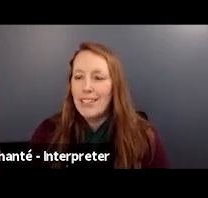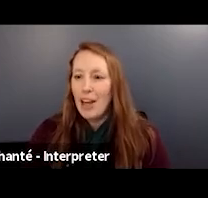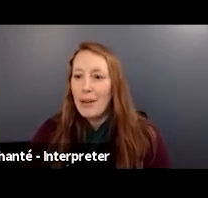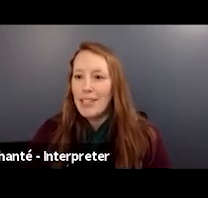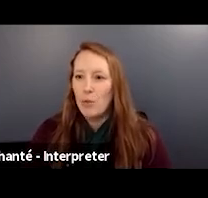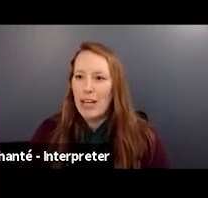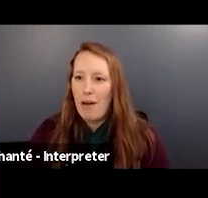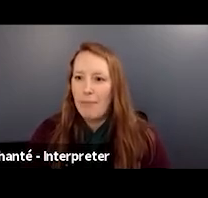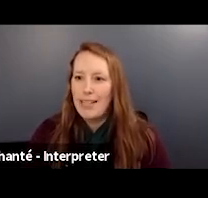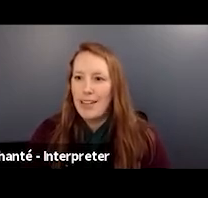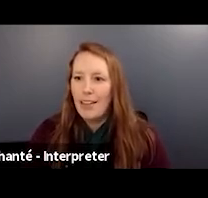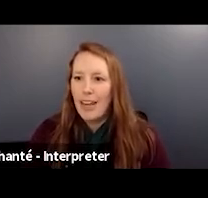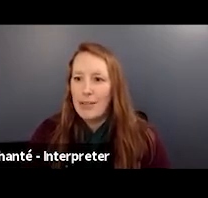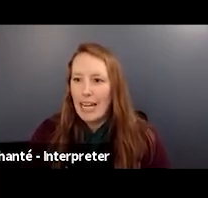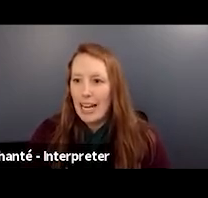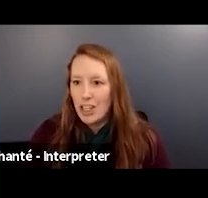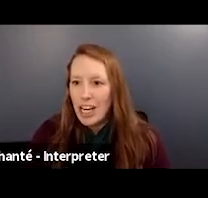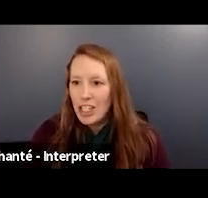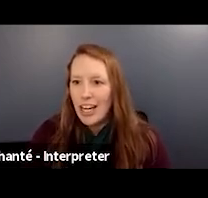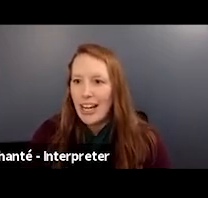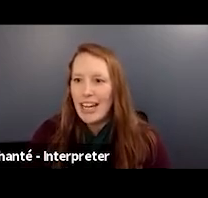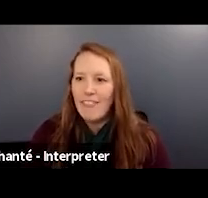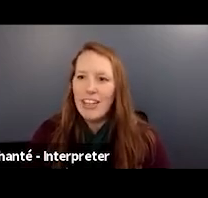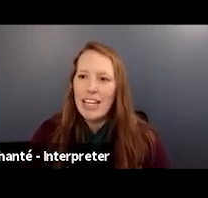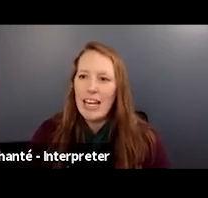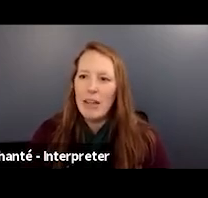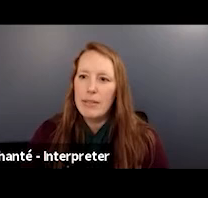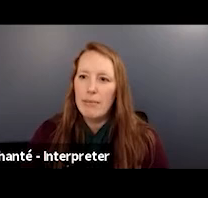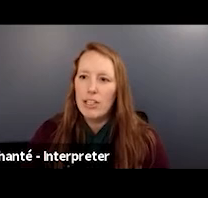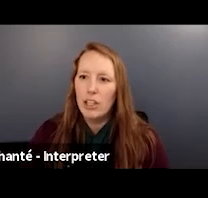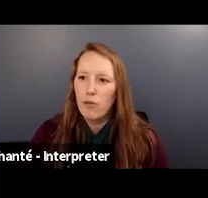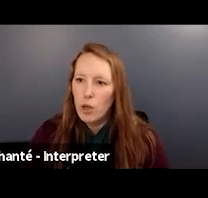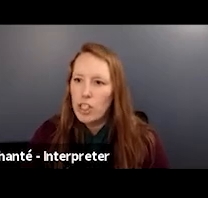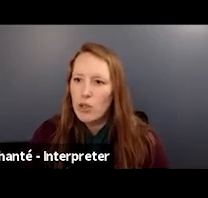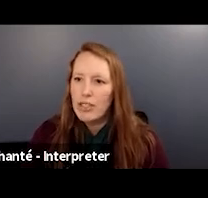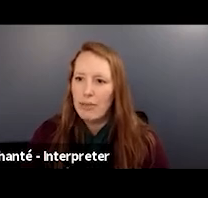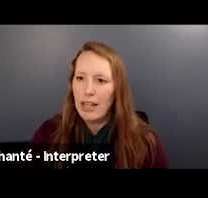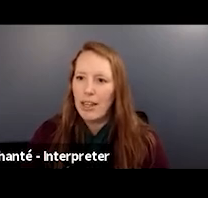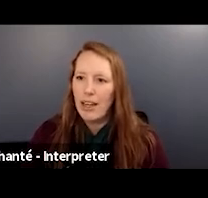they saw me as a working mom. They saw that I was getting education, and I feel like it gave them something to look forward to.